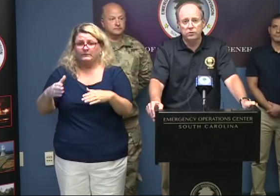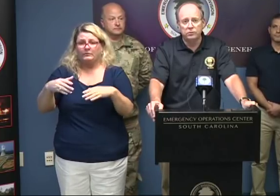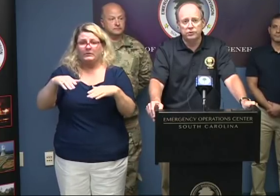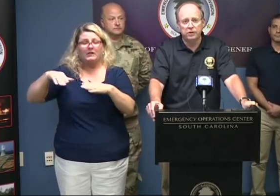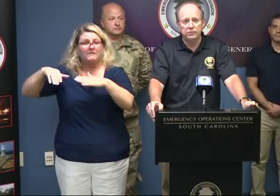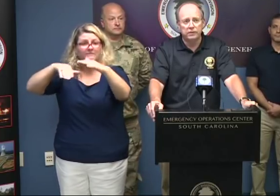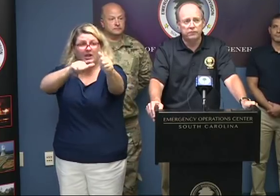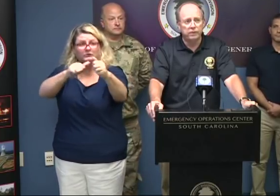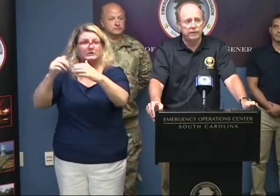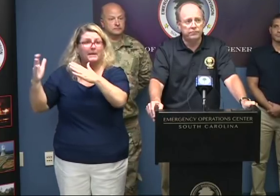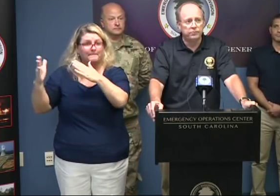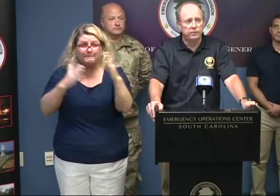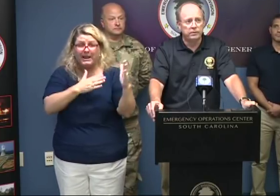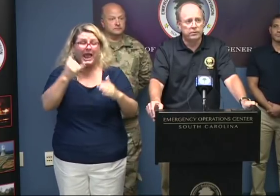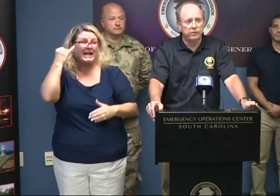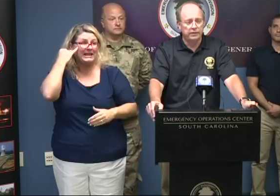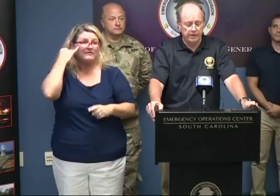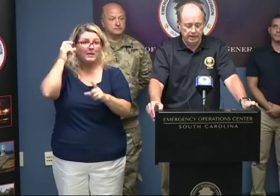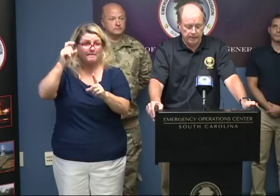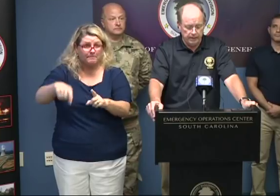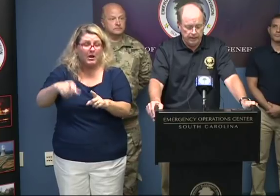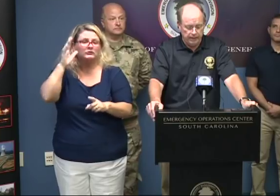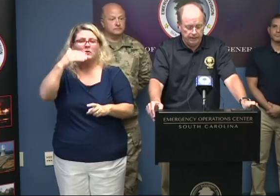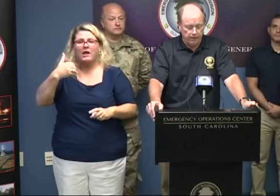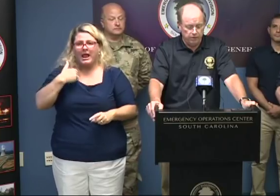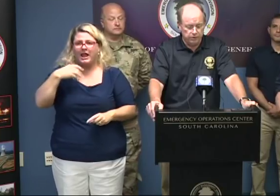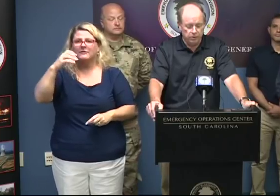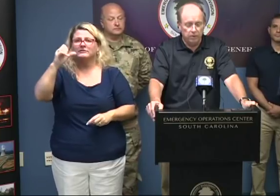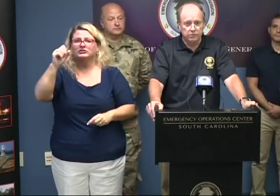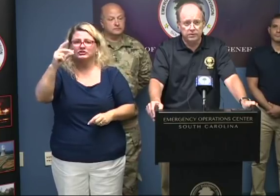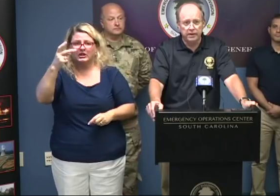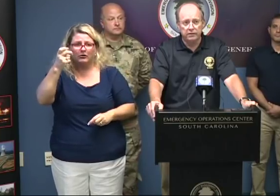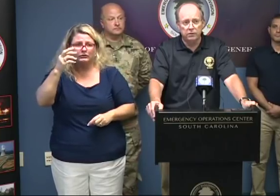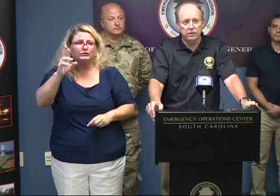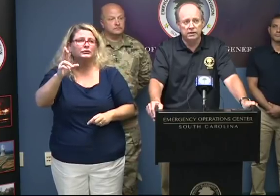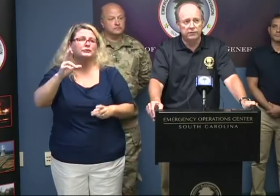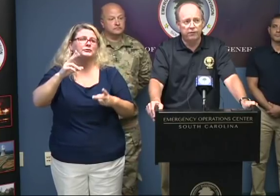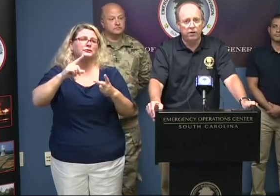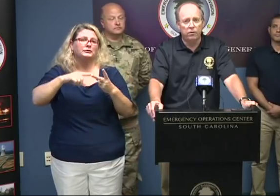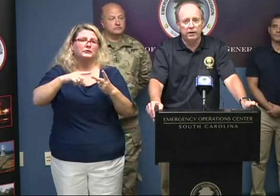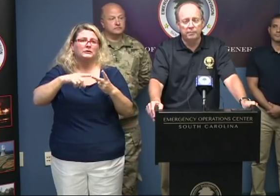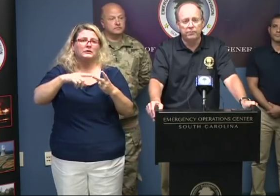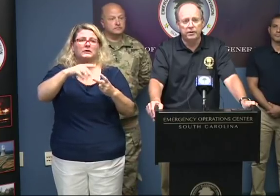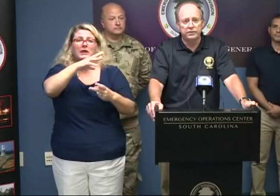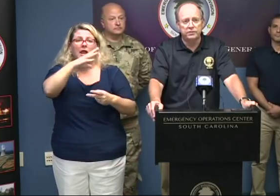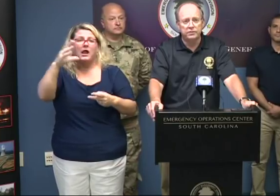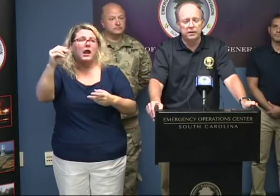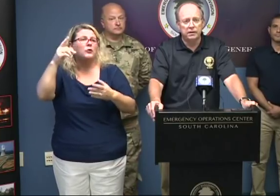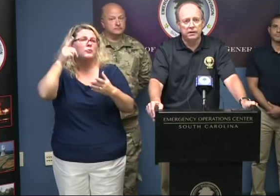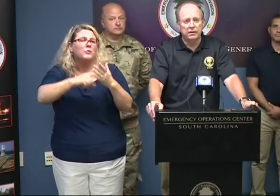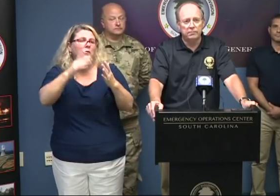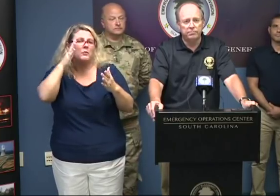to include sheltering if we have to do any of that. And then we're also taking a look at the follow on operations